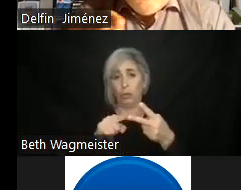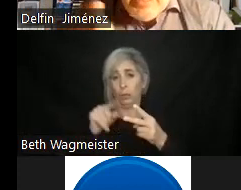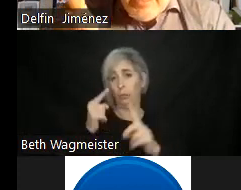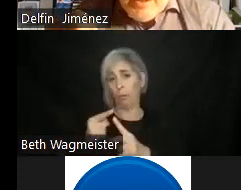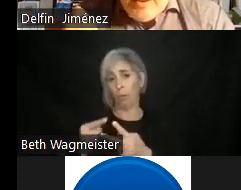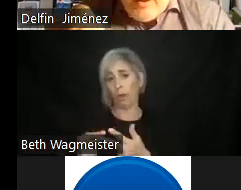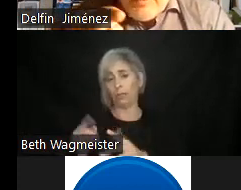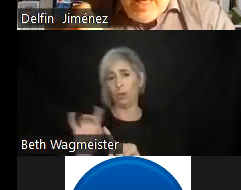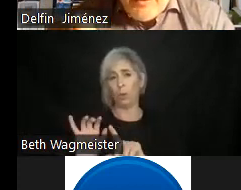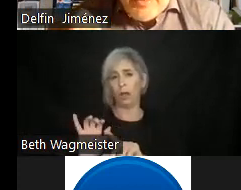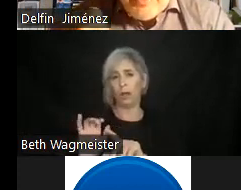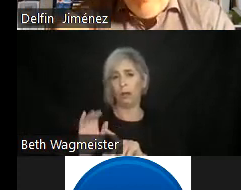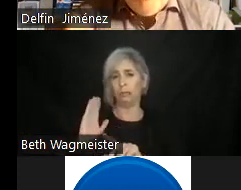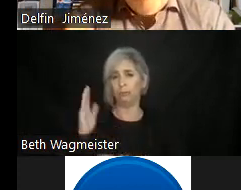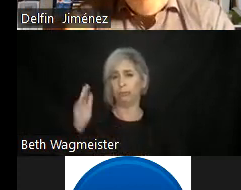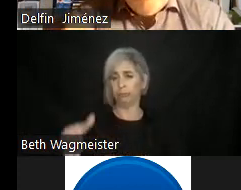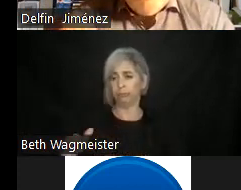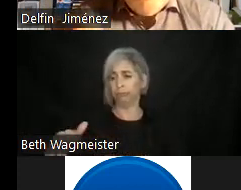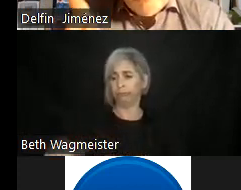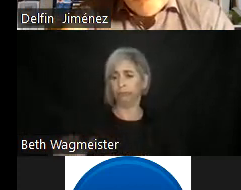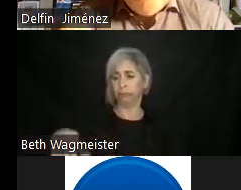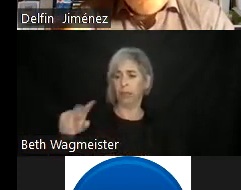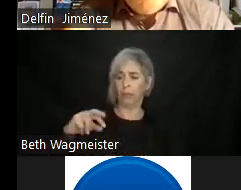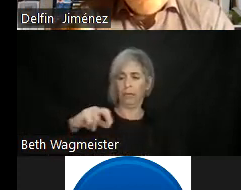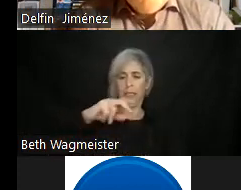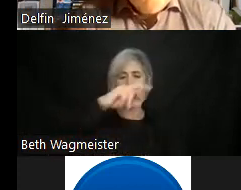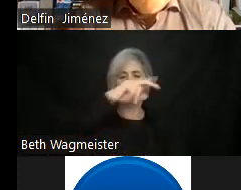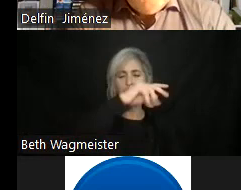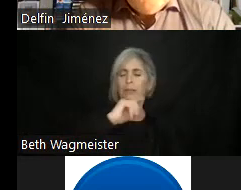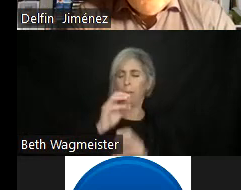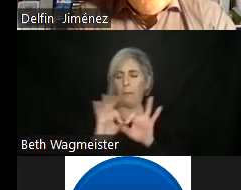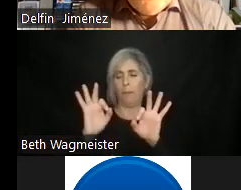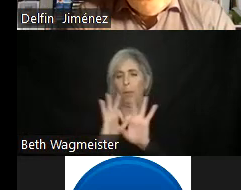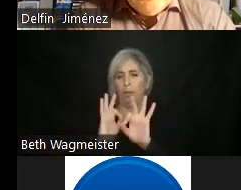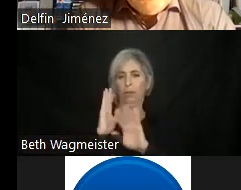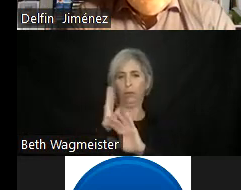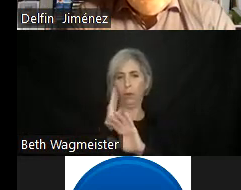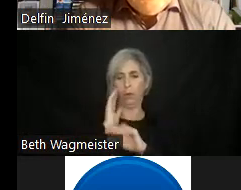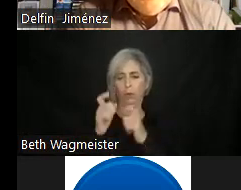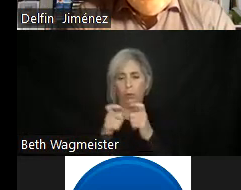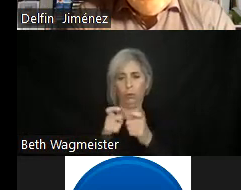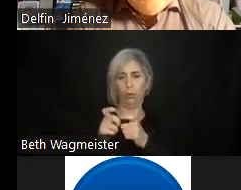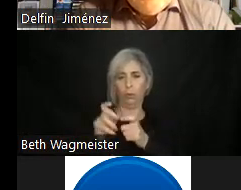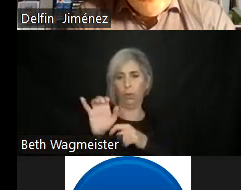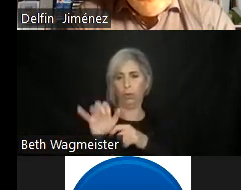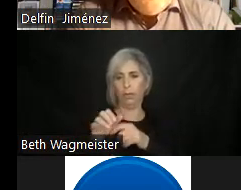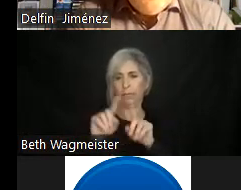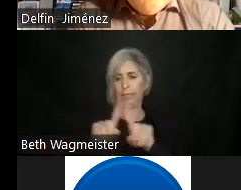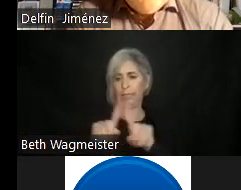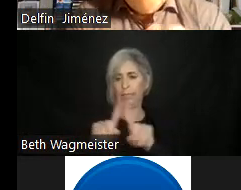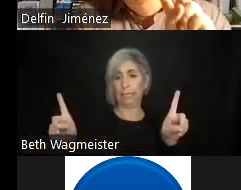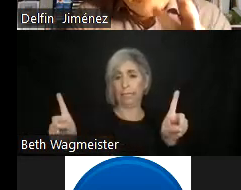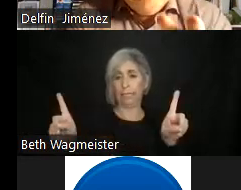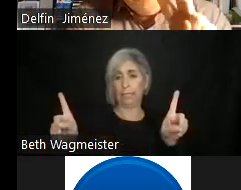the edge of every step. It is very important to control the distance. Well, you can see they are